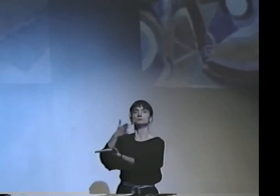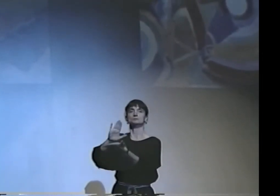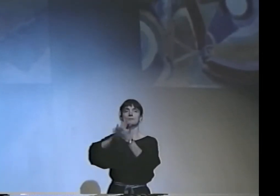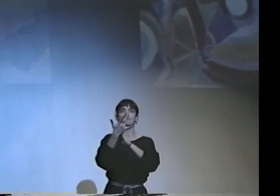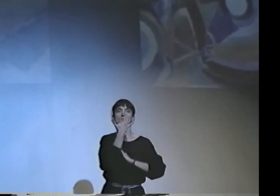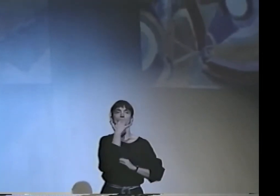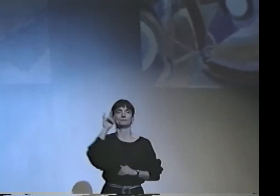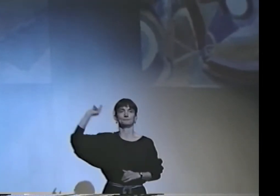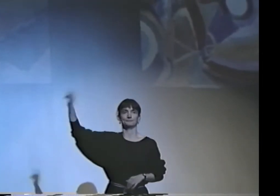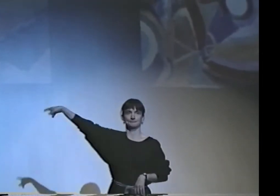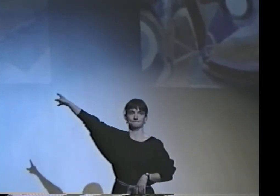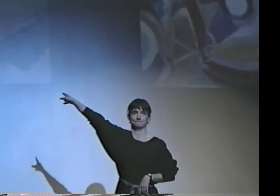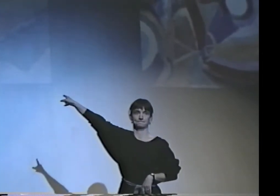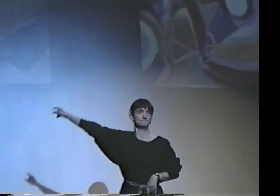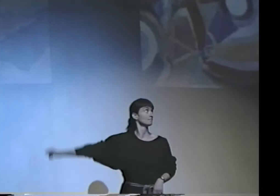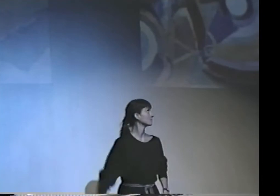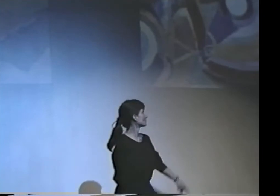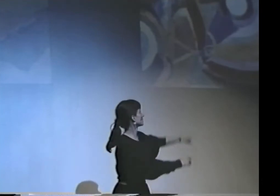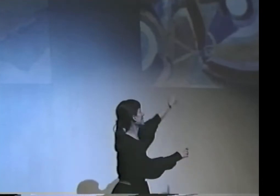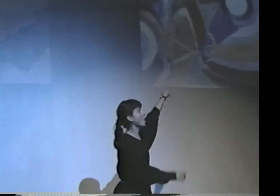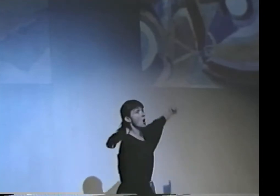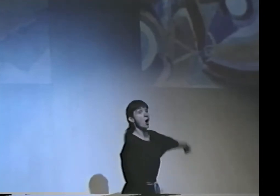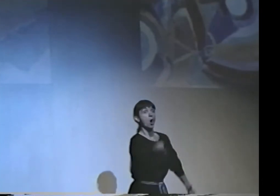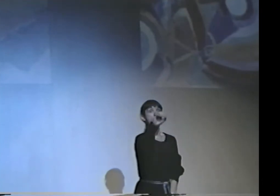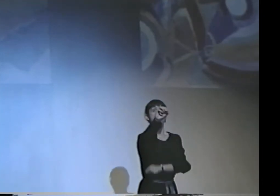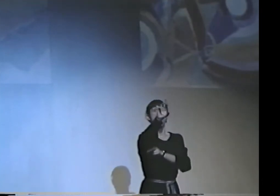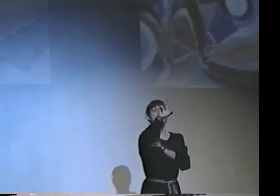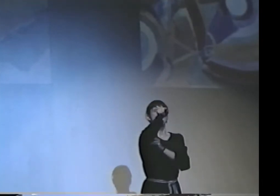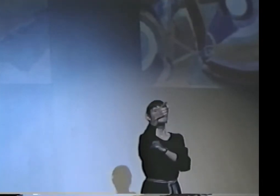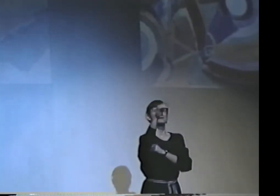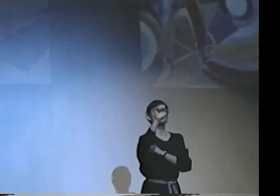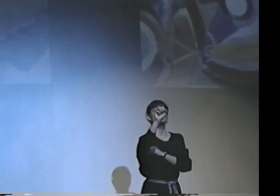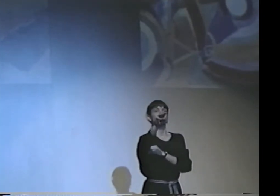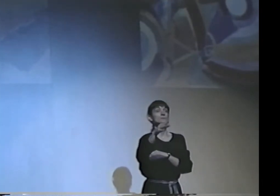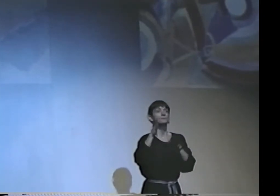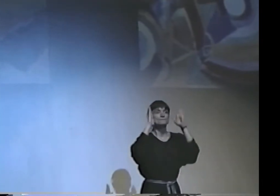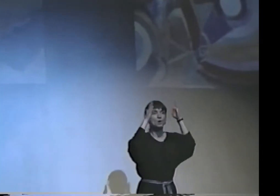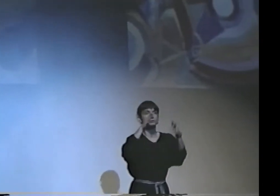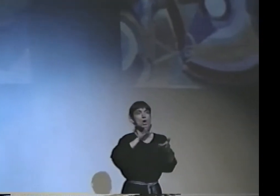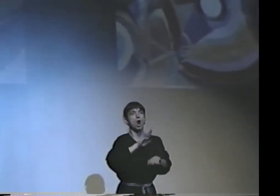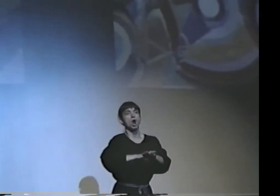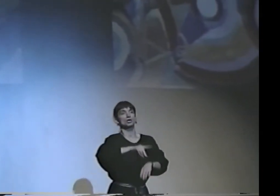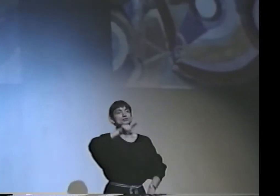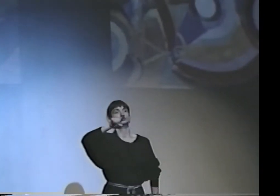IT'S LIKE AN INTERPRETATION OF MUSIC INTO COLOR. AGAIN, THIS IS ORPHISM,